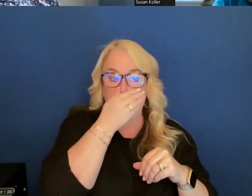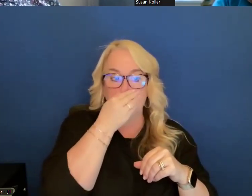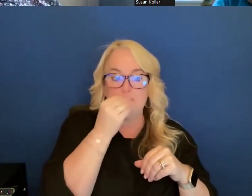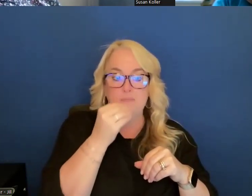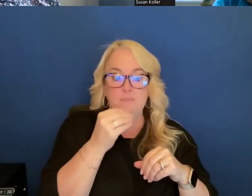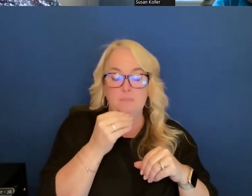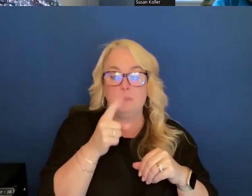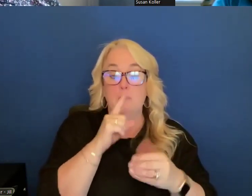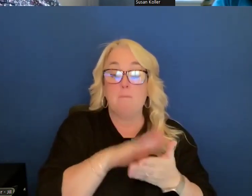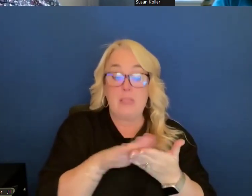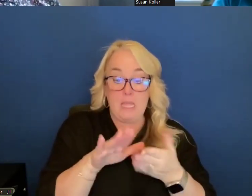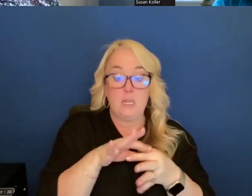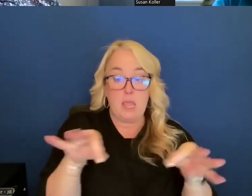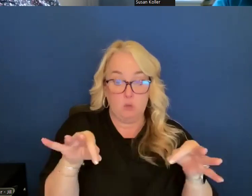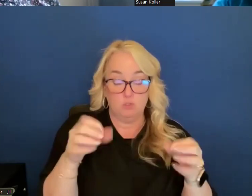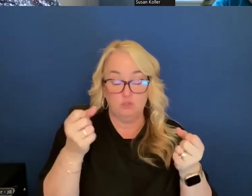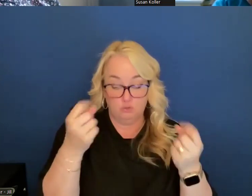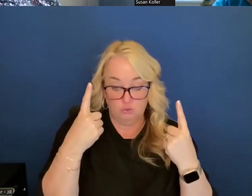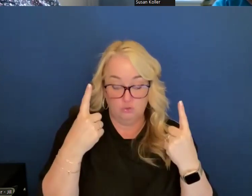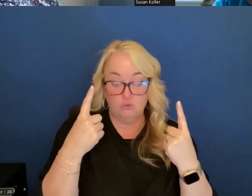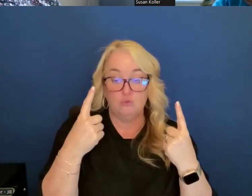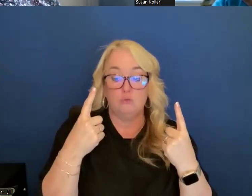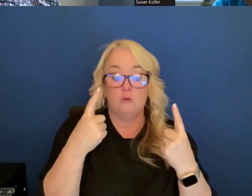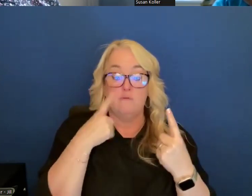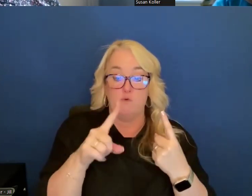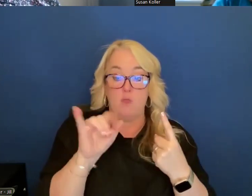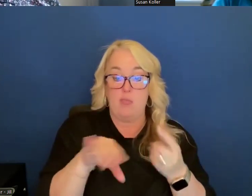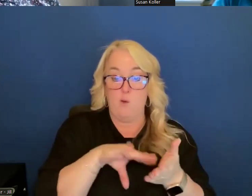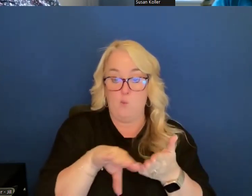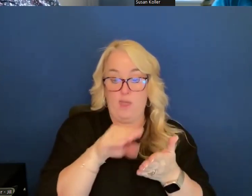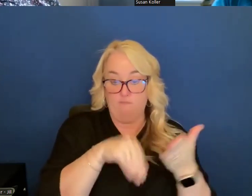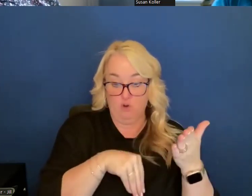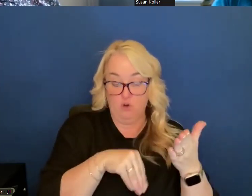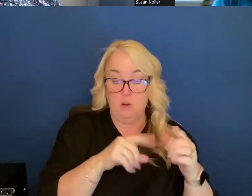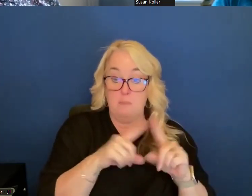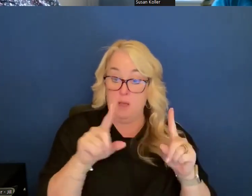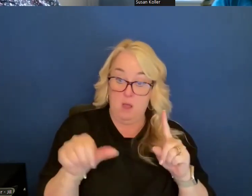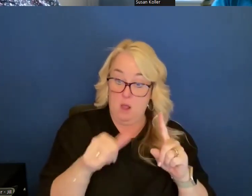plain language version of the waiver, are there other support